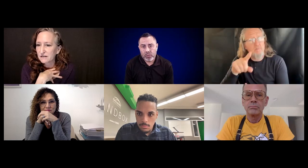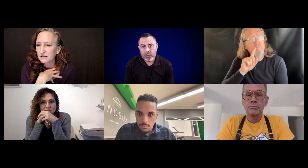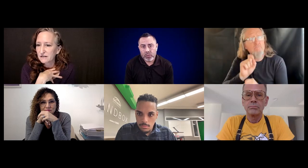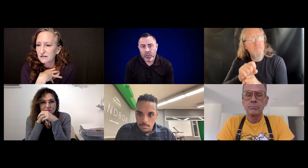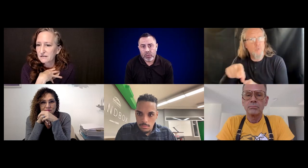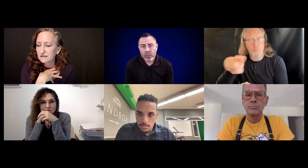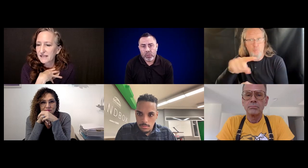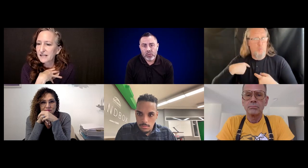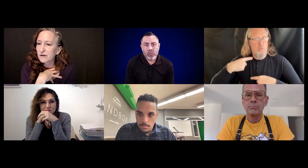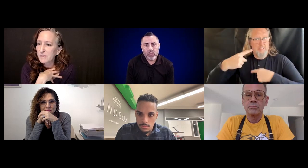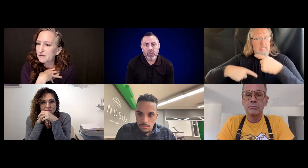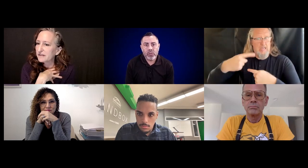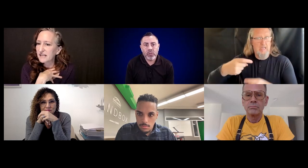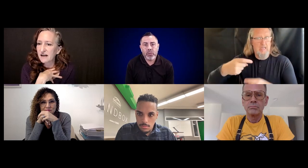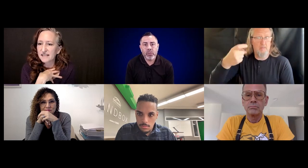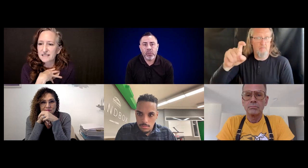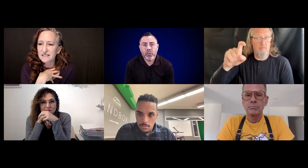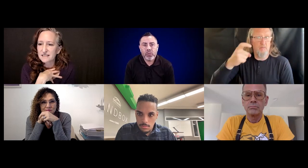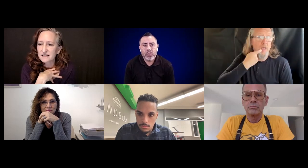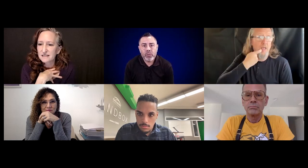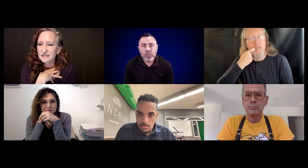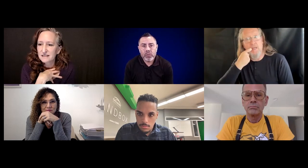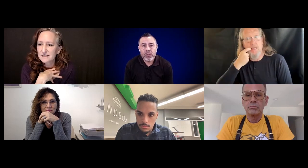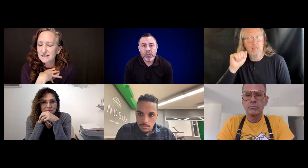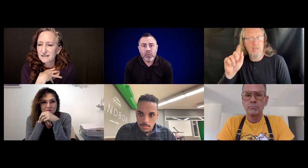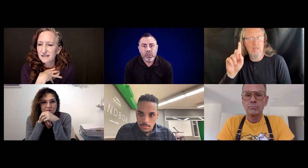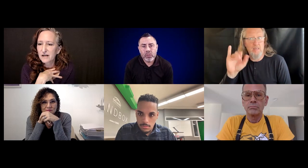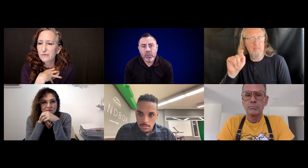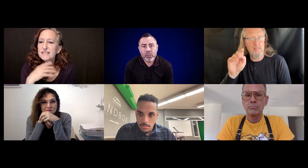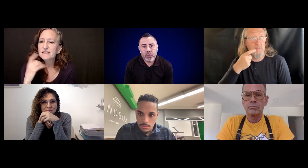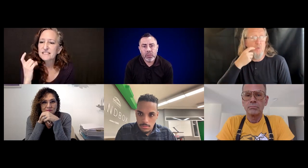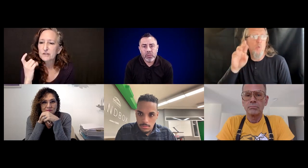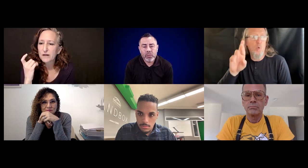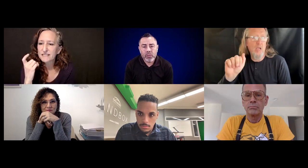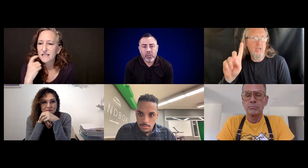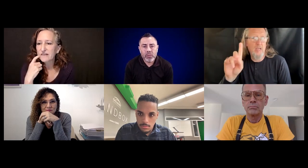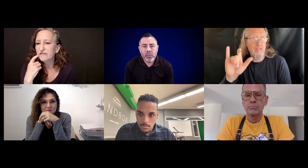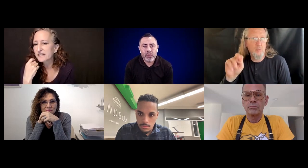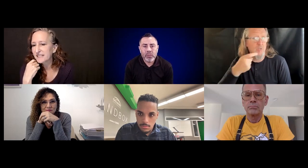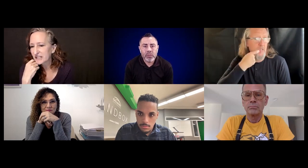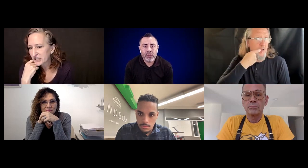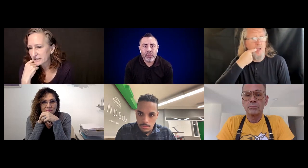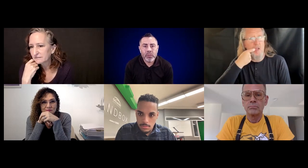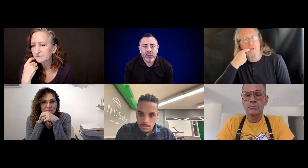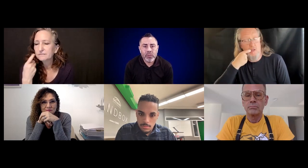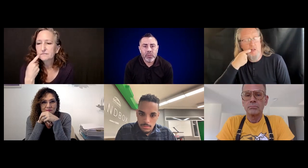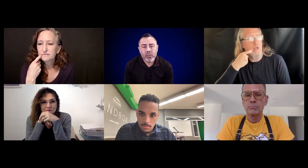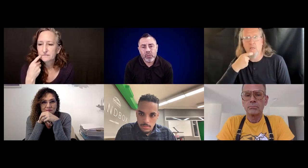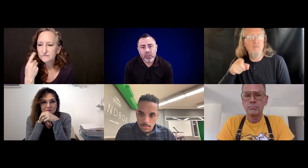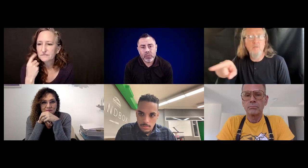The hearing people in the audience. You know, this is one sign for addiction.